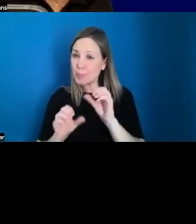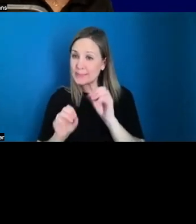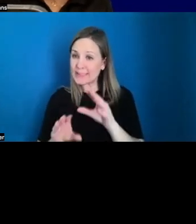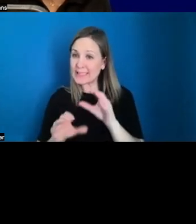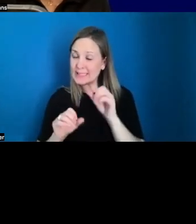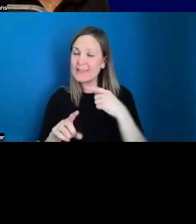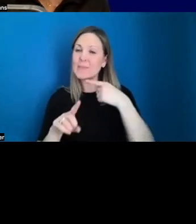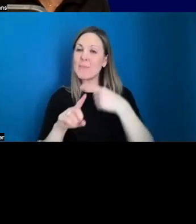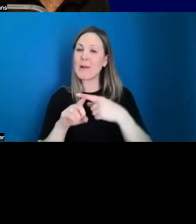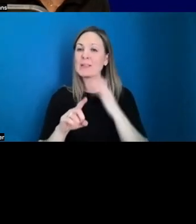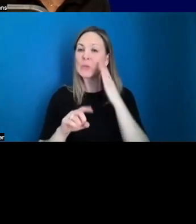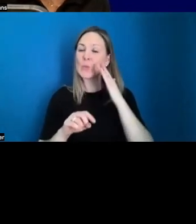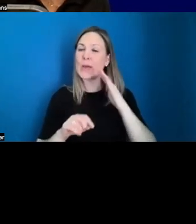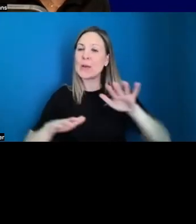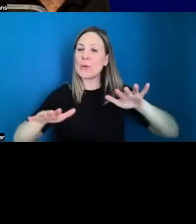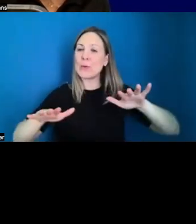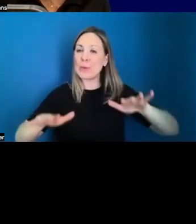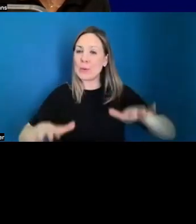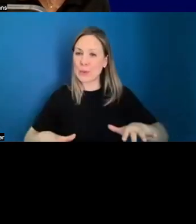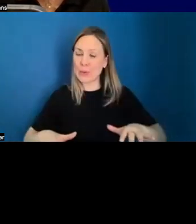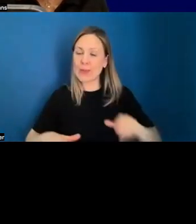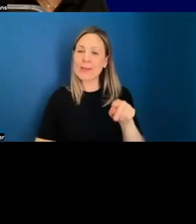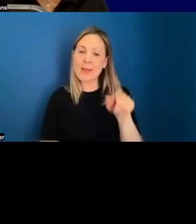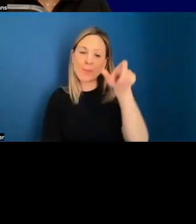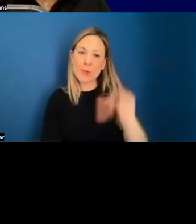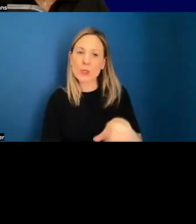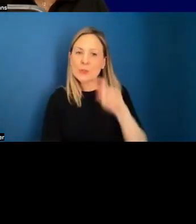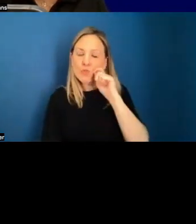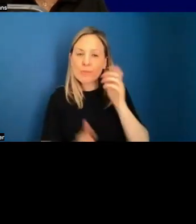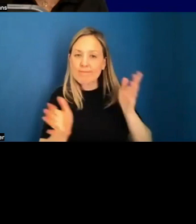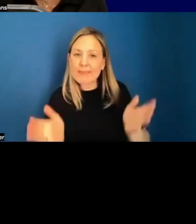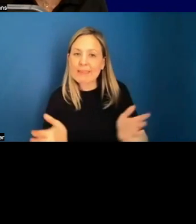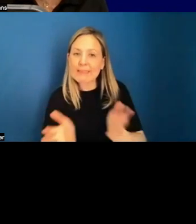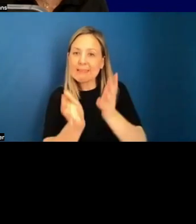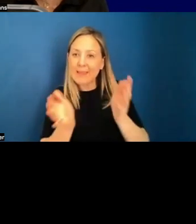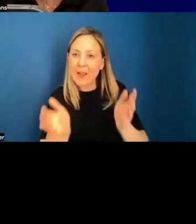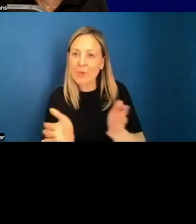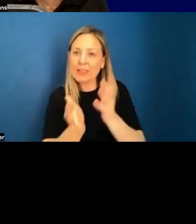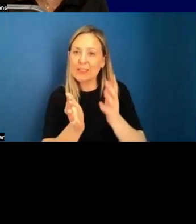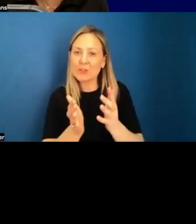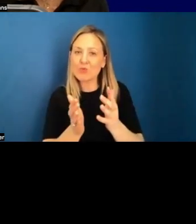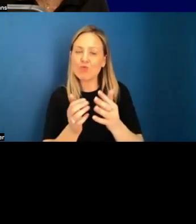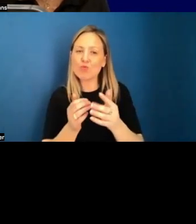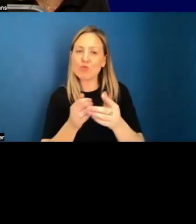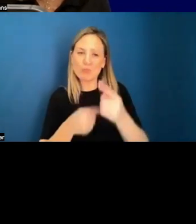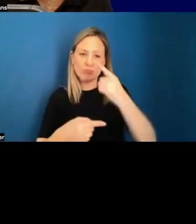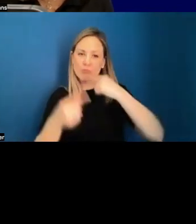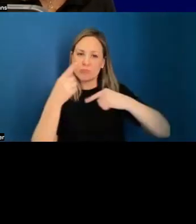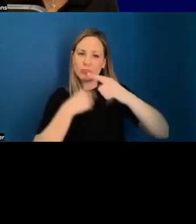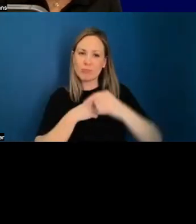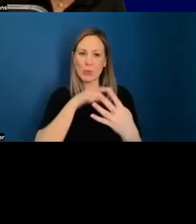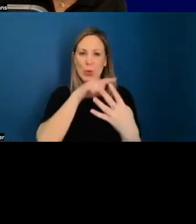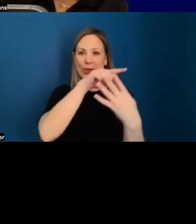height, the individual would be encouraged to initiate going back to these steps themselves.